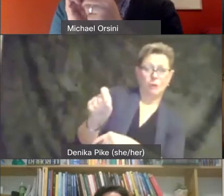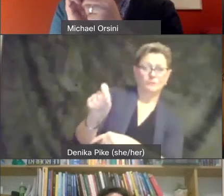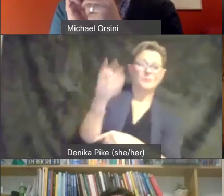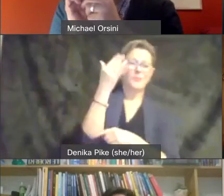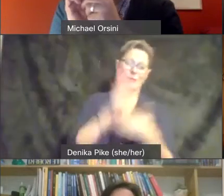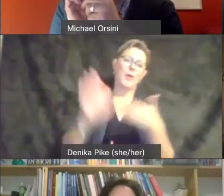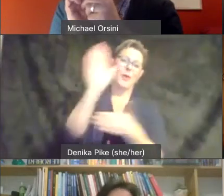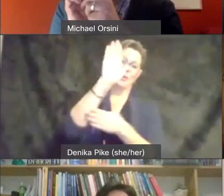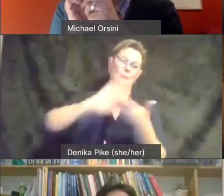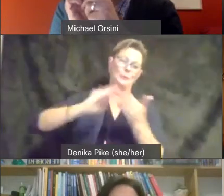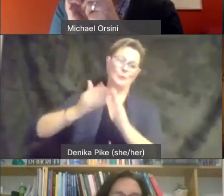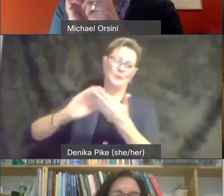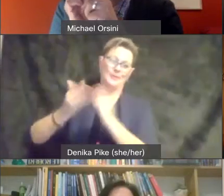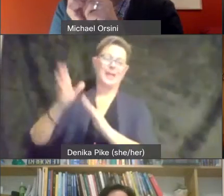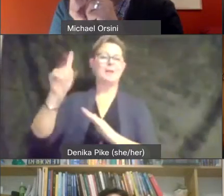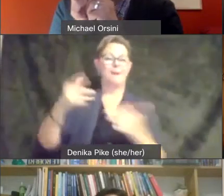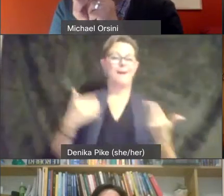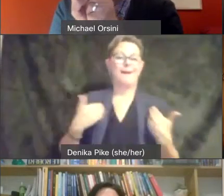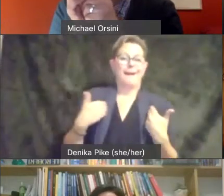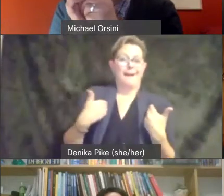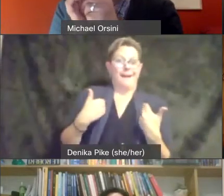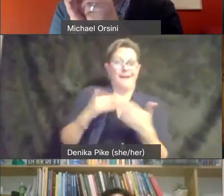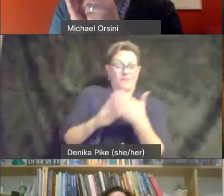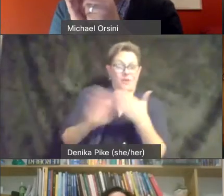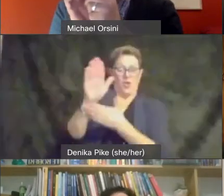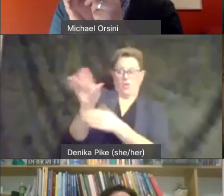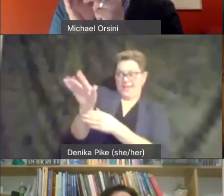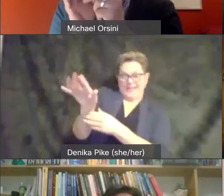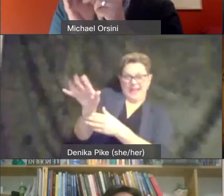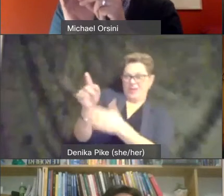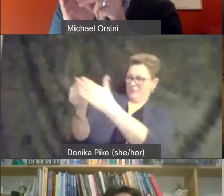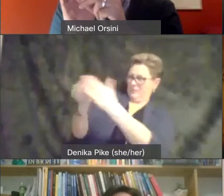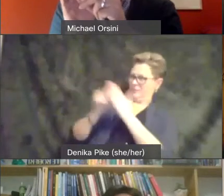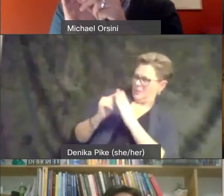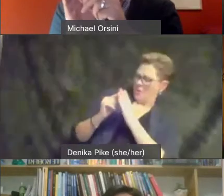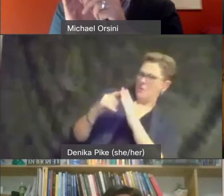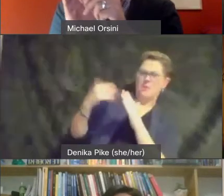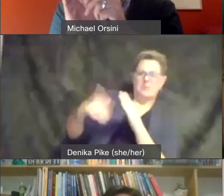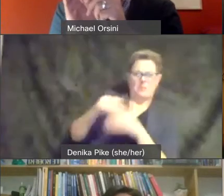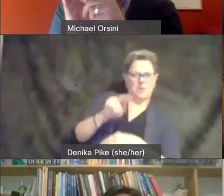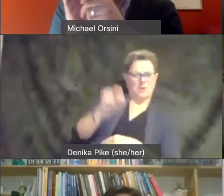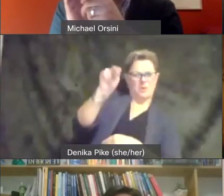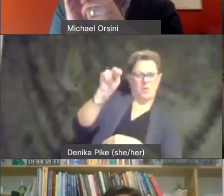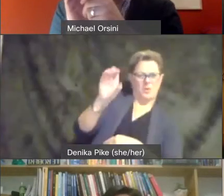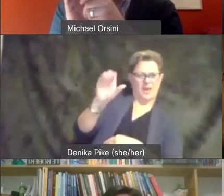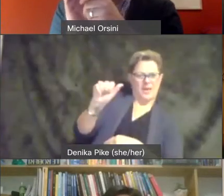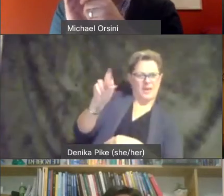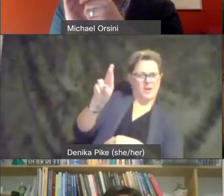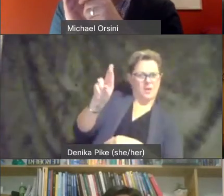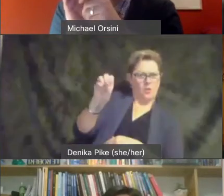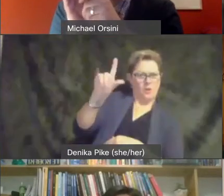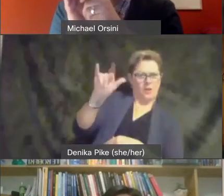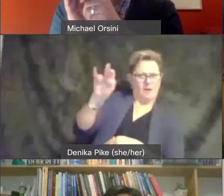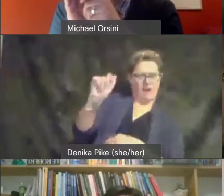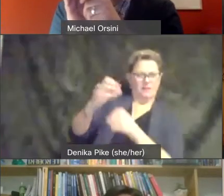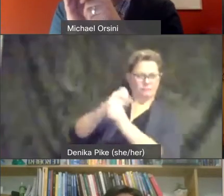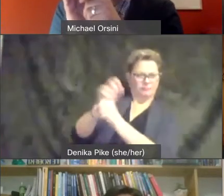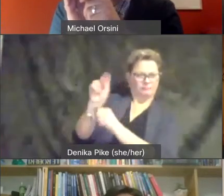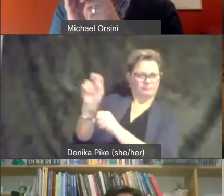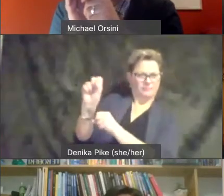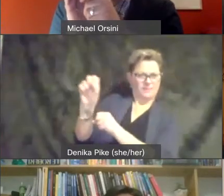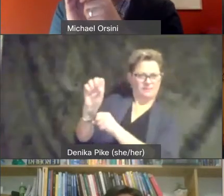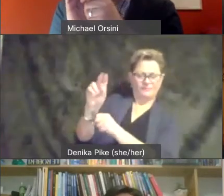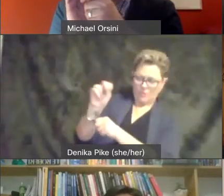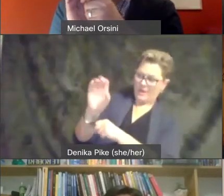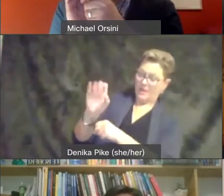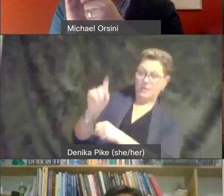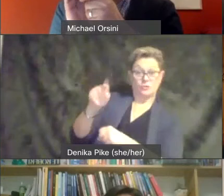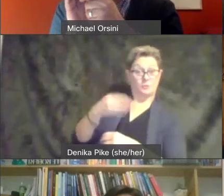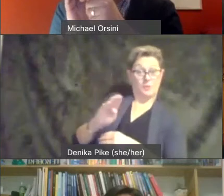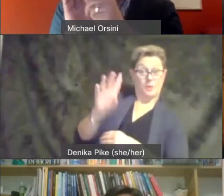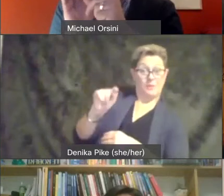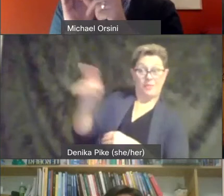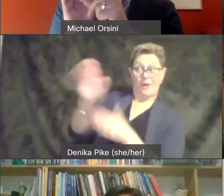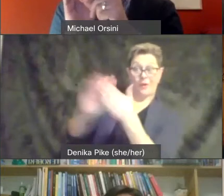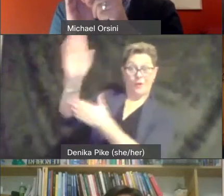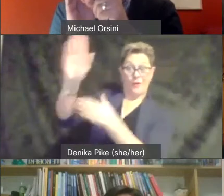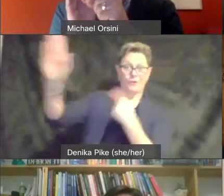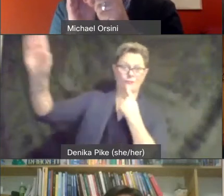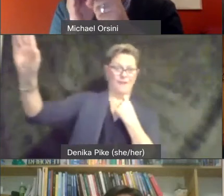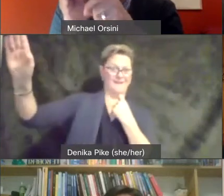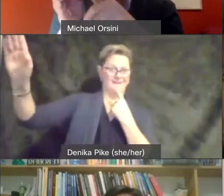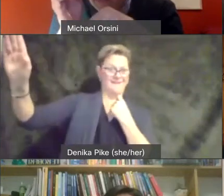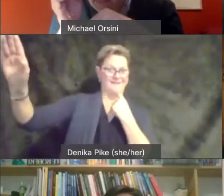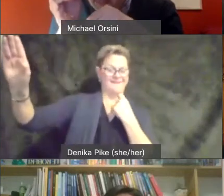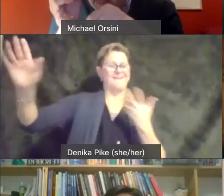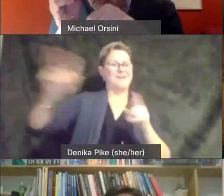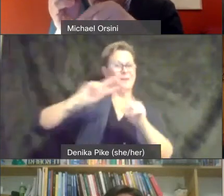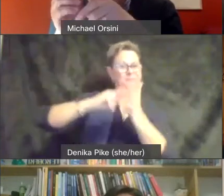But then you have, of course, the electoral college showing us exactly. How much a state like North Carolina where I live, which should be blue, but because the electoral college is red. So that's a really great way of a good way of kind of thinking through that.